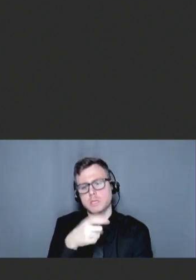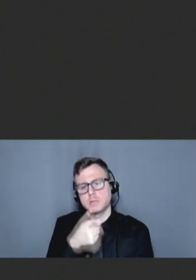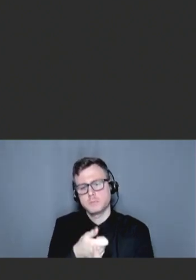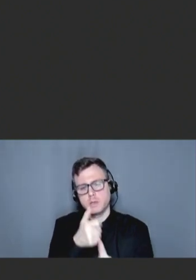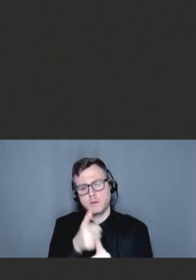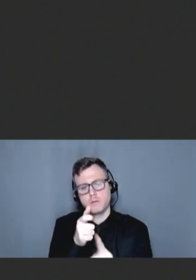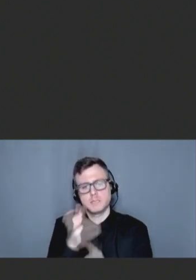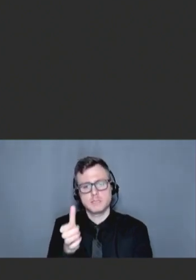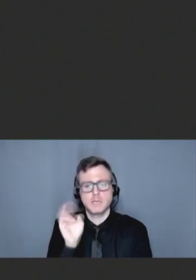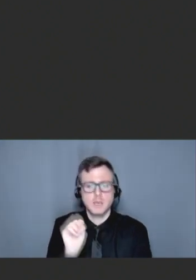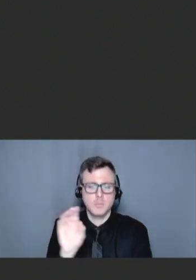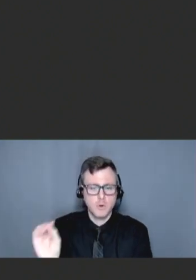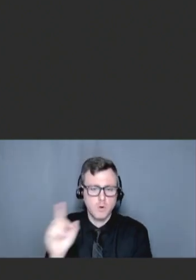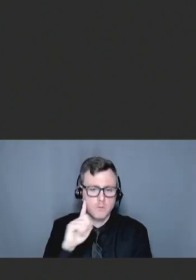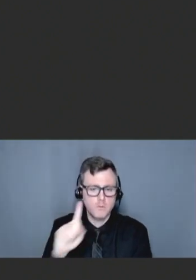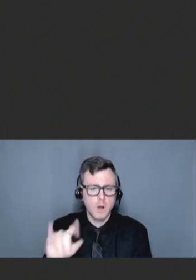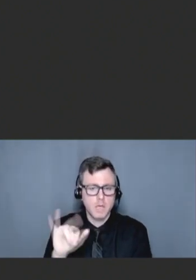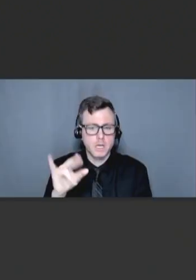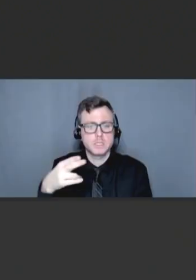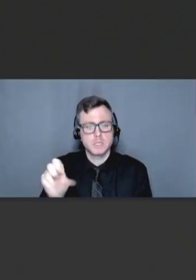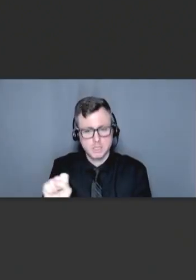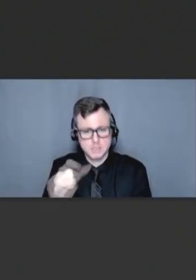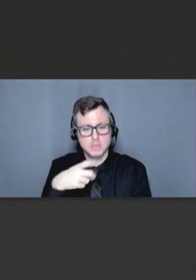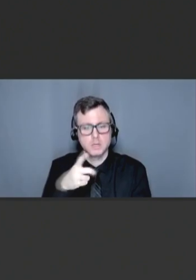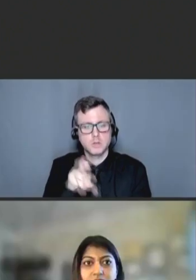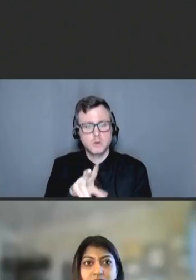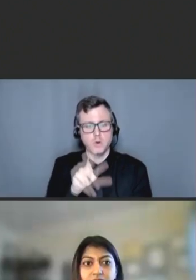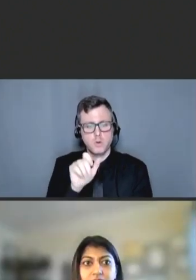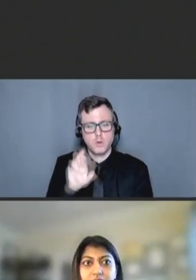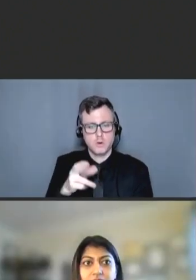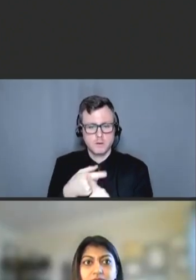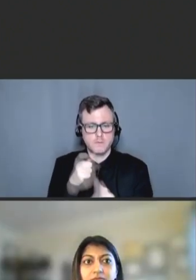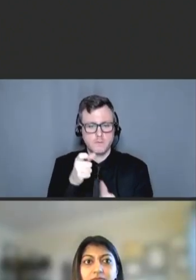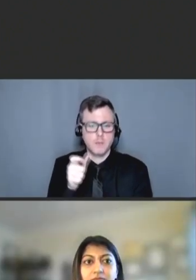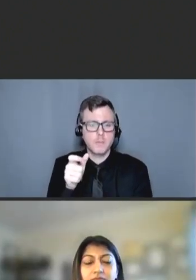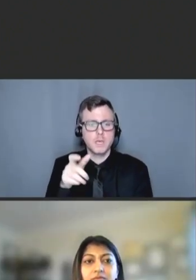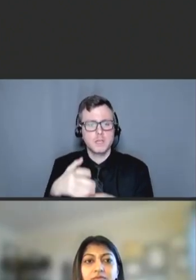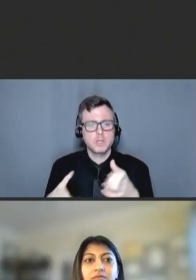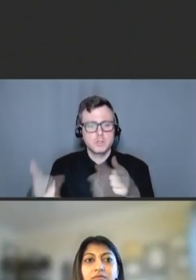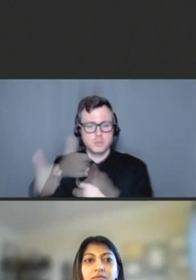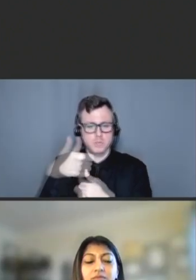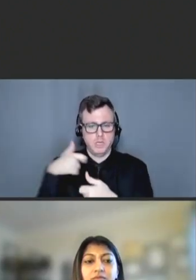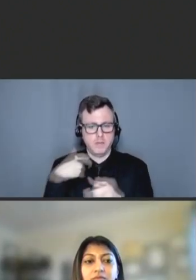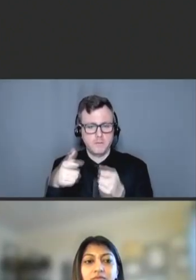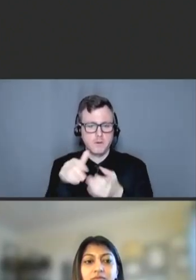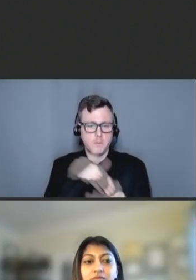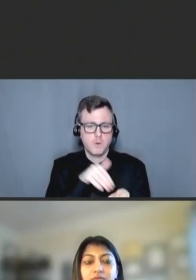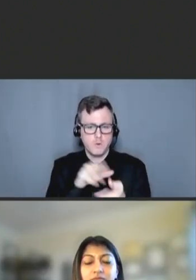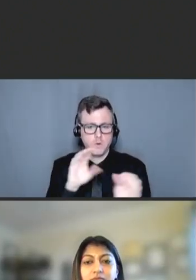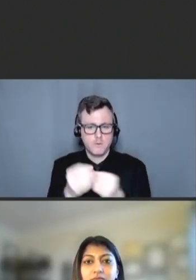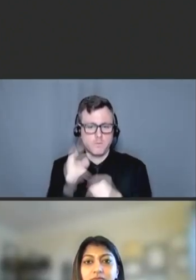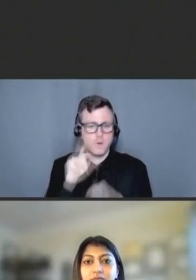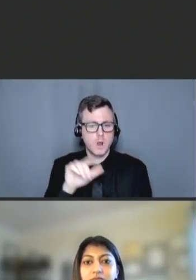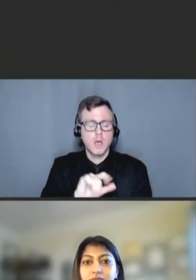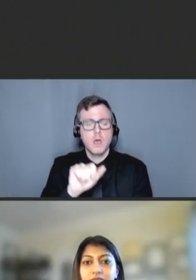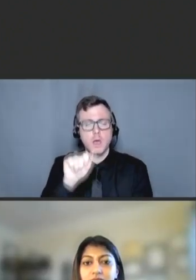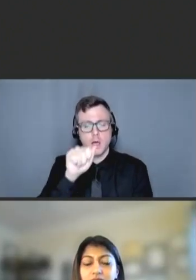And Dr. Carolyn Bridges is from immunized.org and the National Adult and Influenza Vaccination Summit.